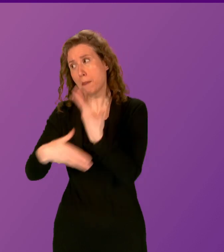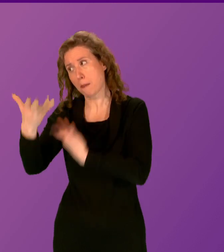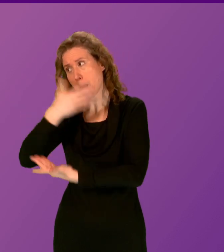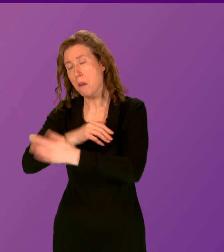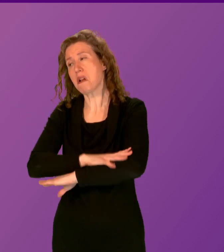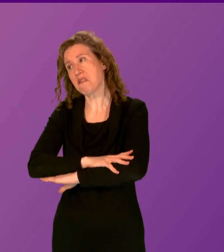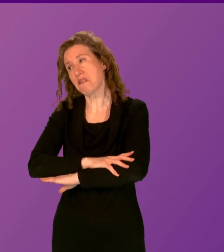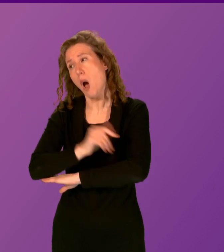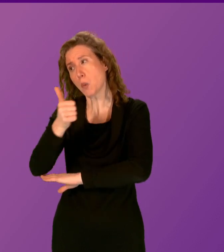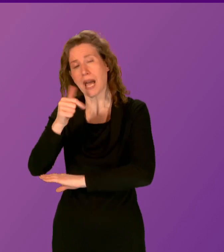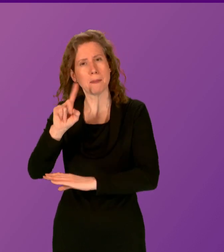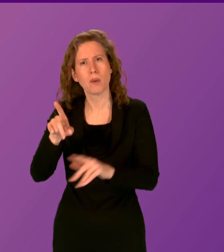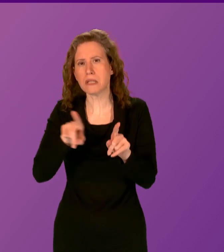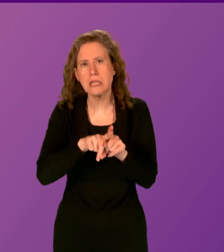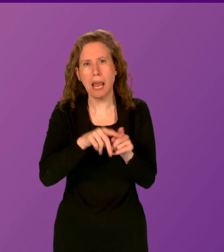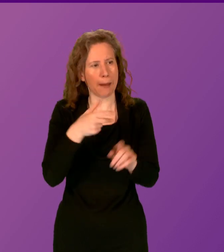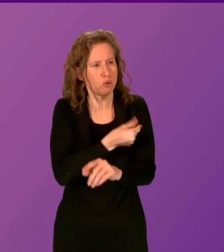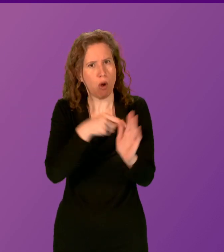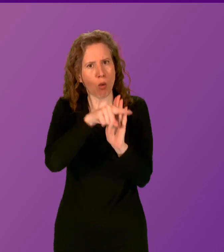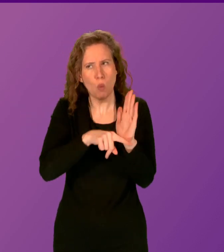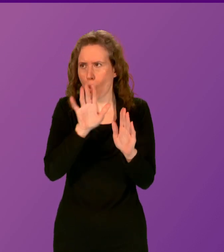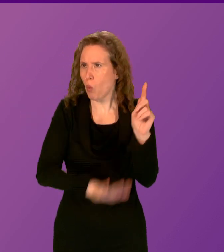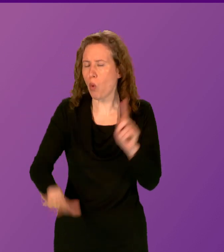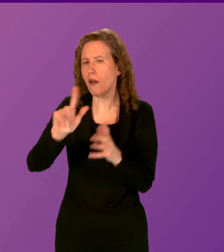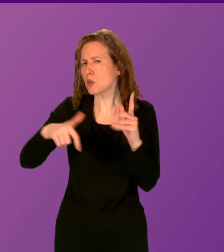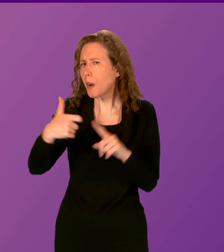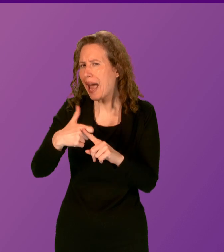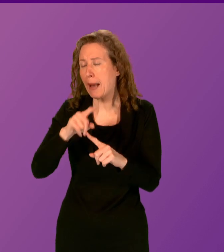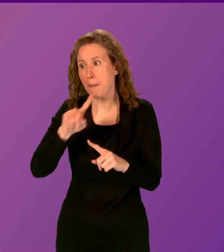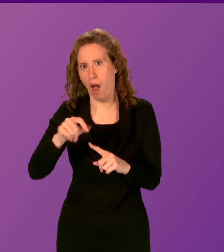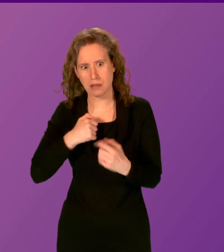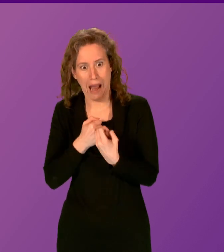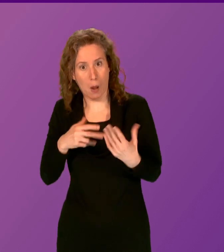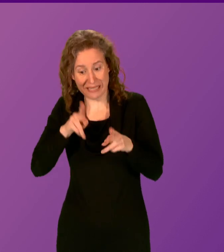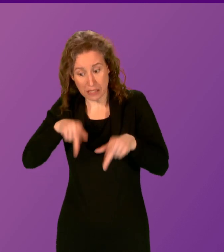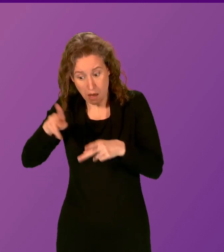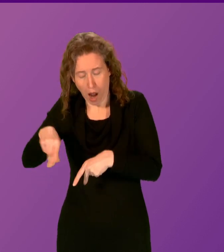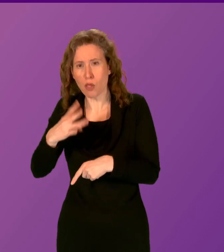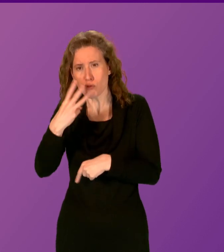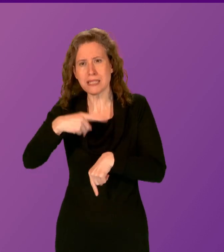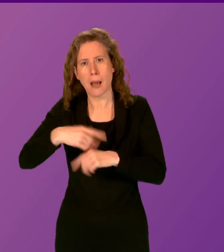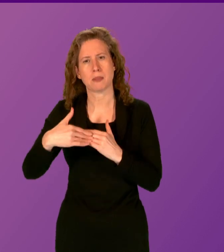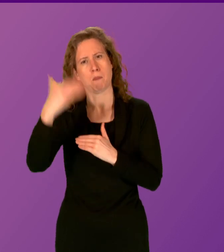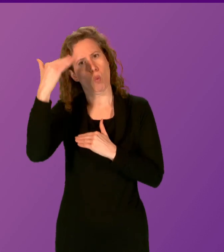We have exactly the same drug laws as everywhere else in the UK, but we have almost three times as many drug deaths in Scotland, despite everything that the First Minister said.